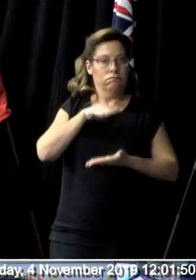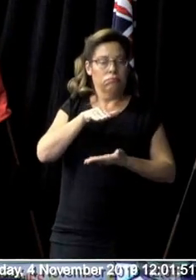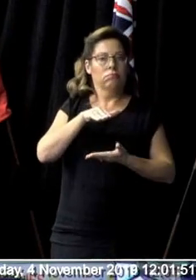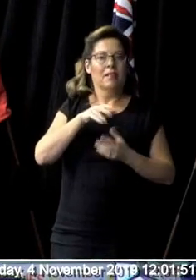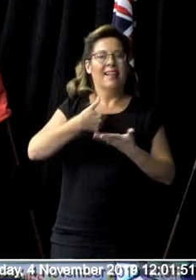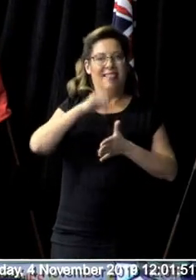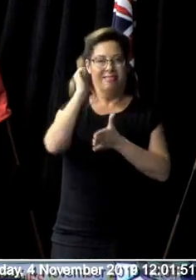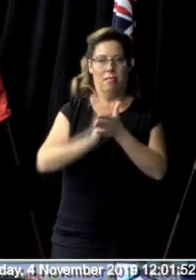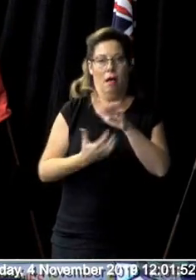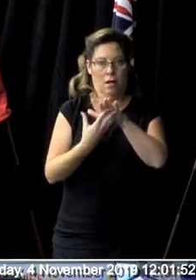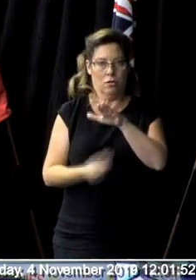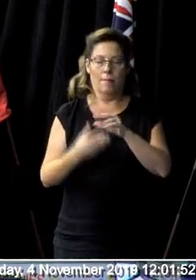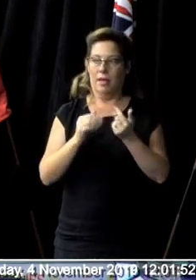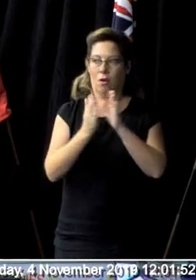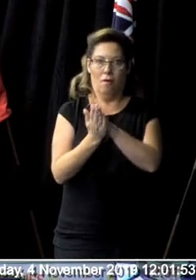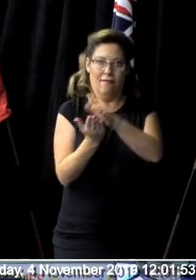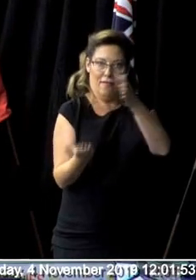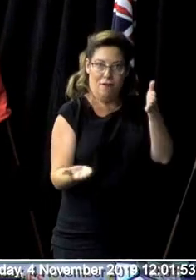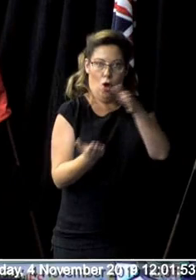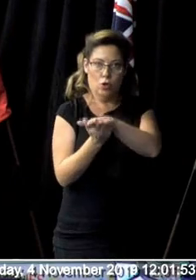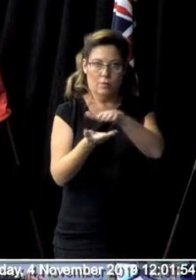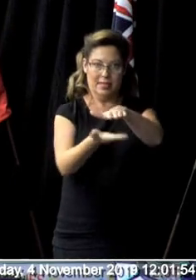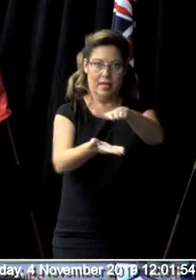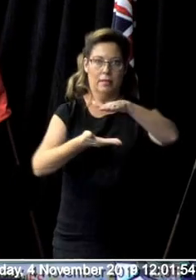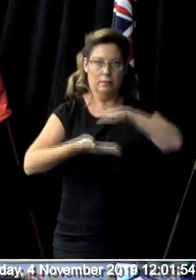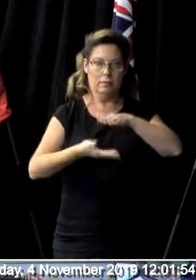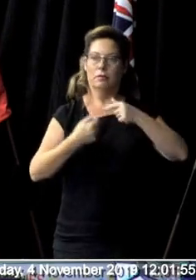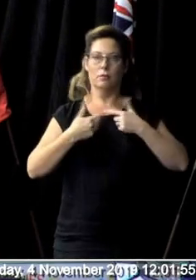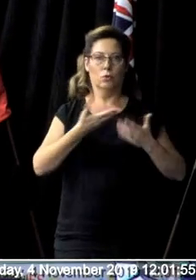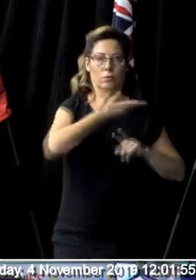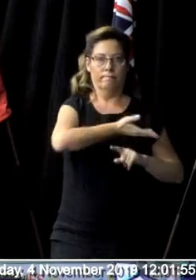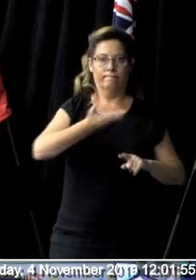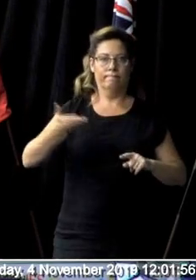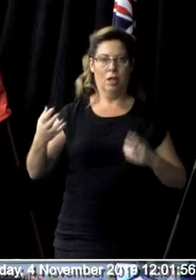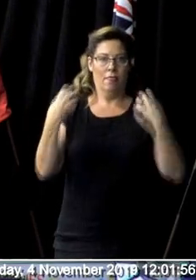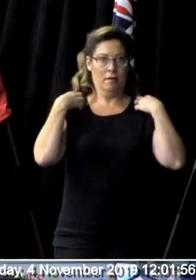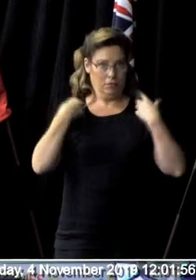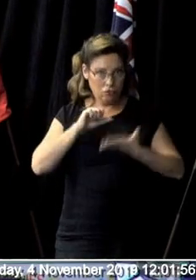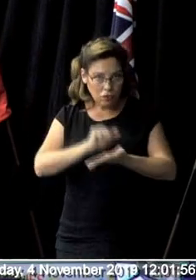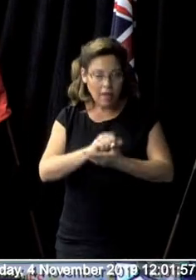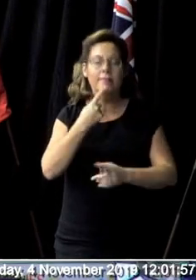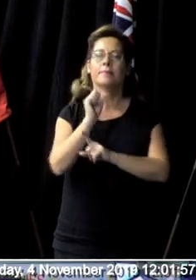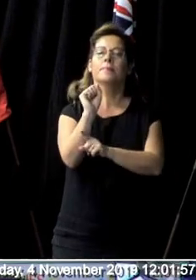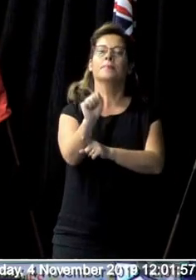in any event, to one of the two volumes that has been handed up to each of the Commissioners. That is so, thank you. And we have, of course, a digital